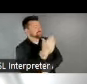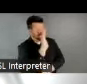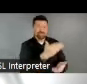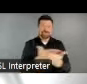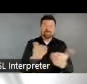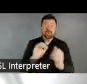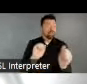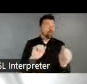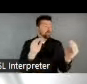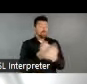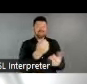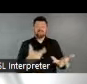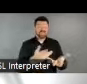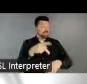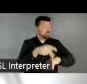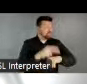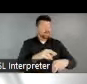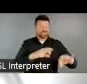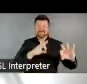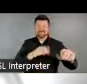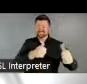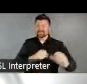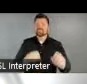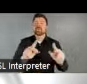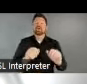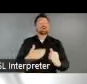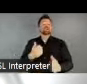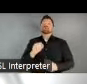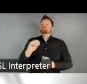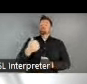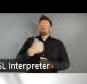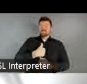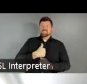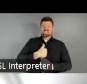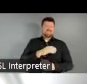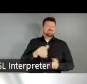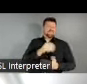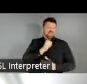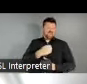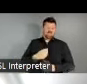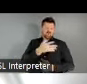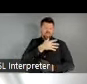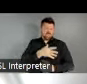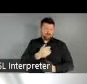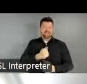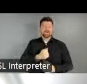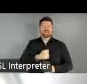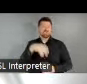going well down in Puerto Rico. I am a middle-aged white woman with long brown hair. I'm wearing